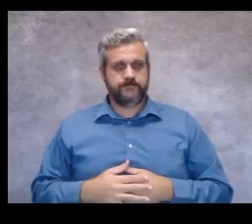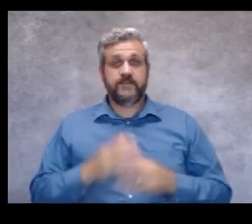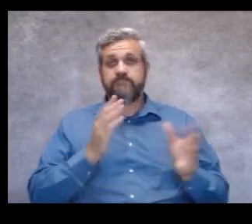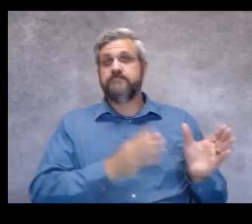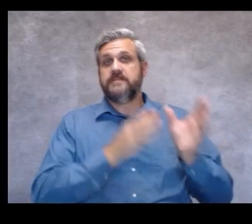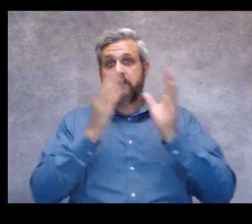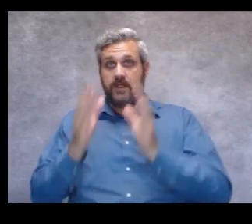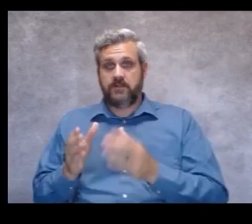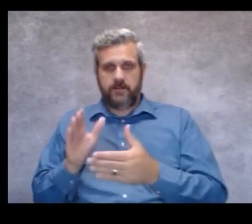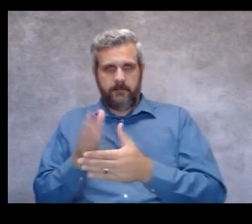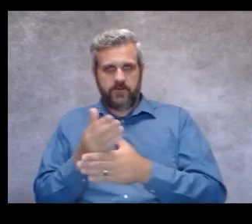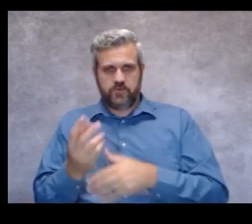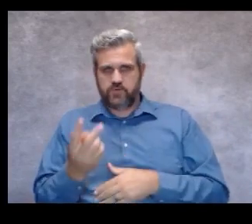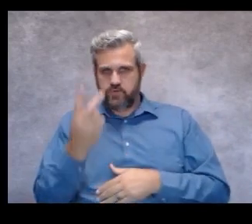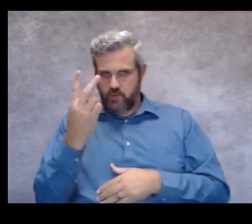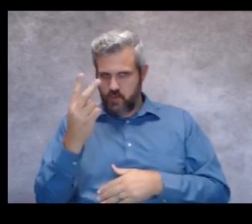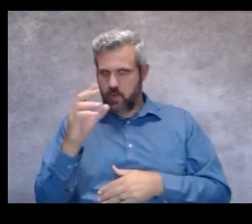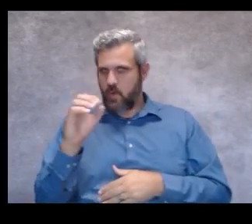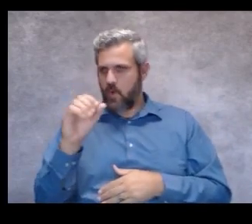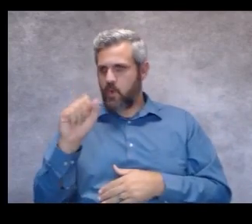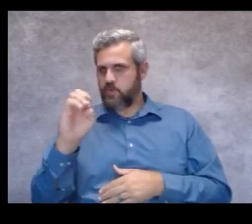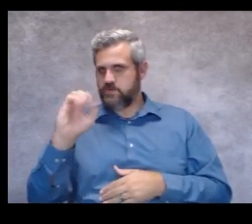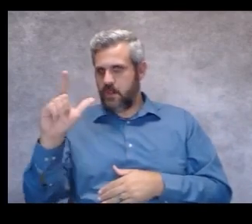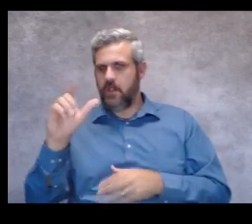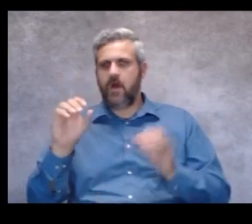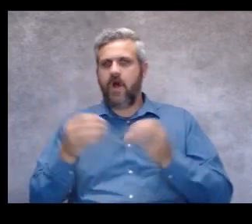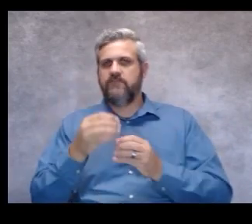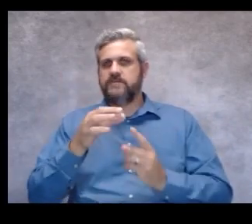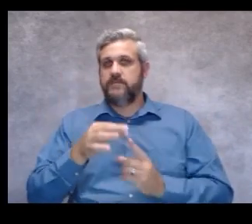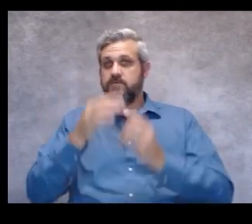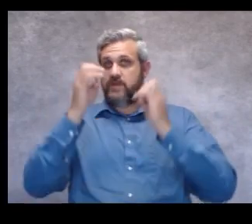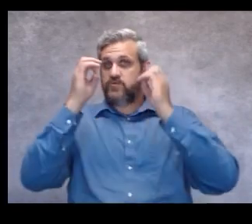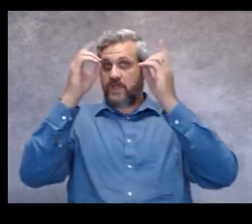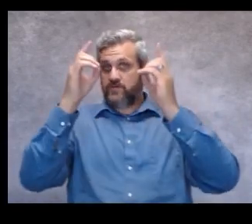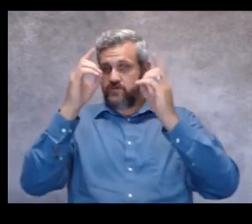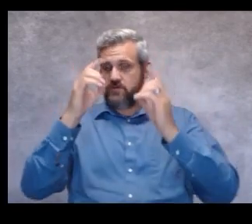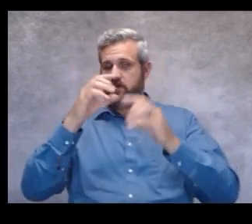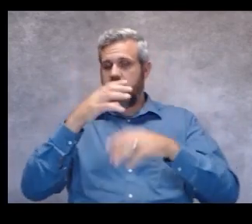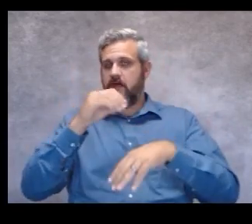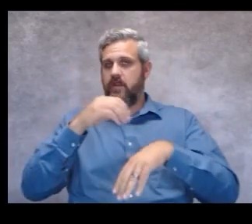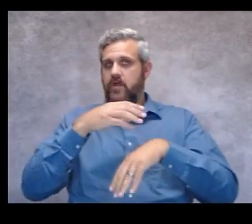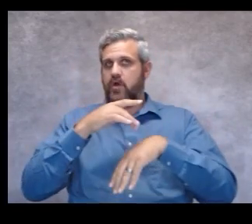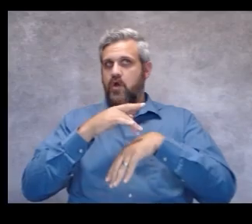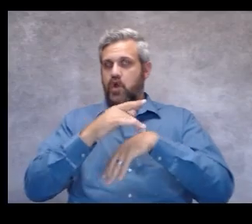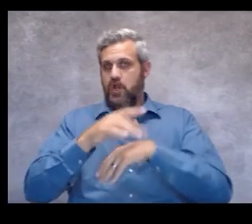Next, let me share two Oceal or office of special education and early learning